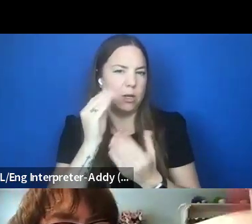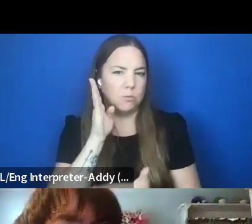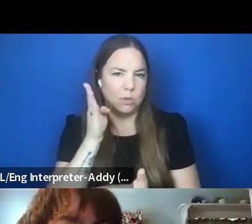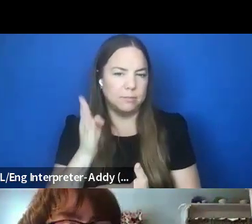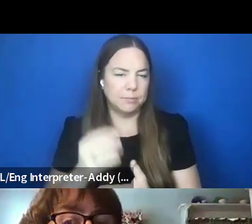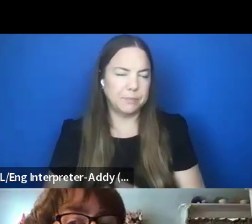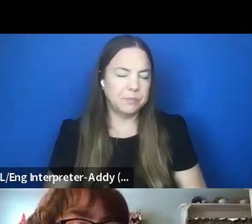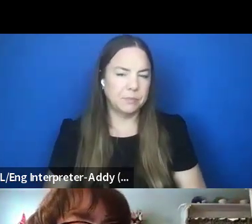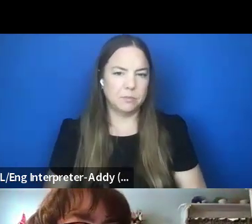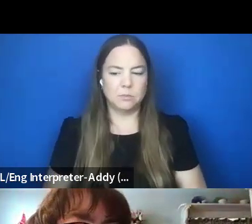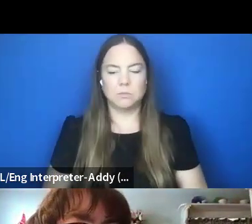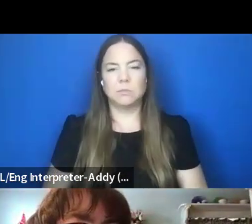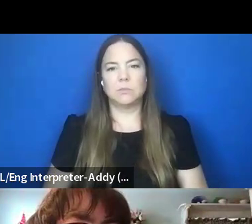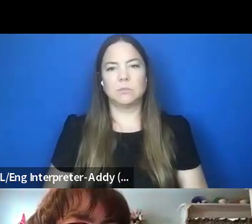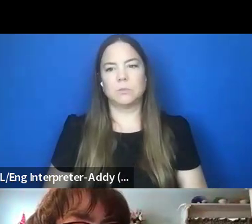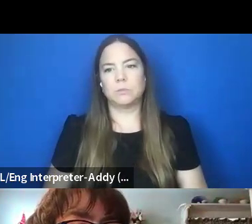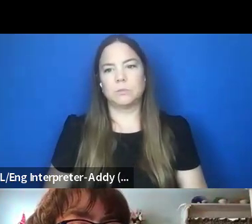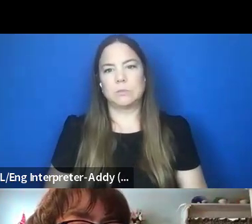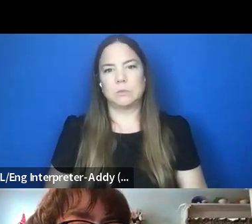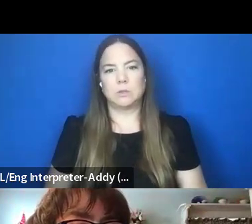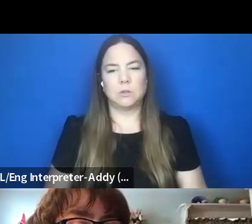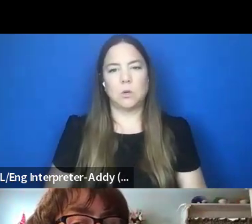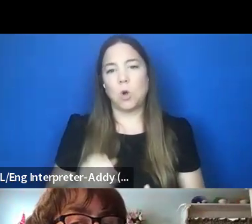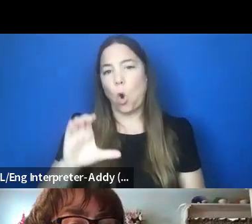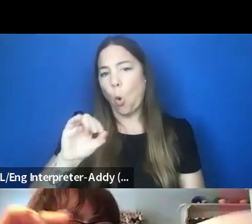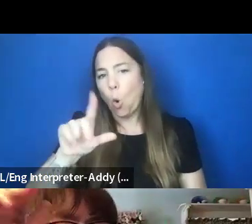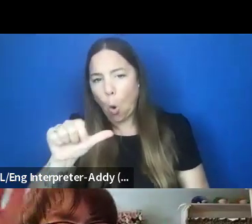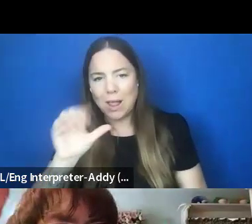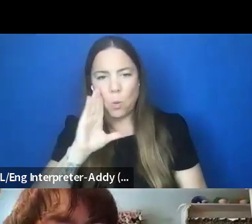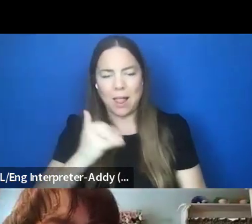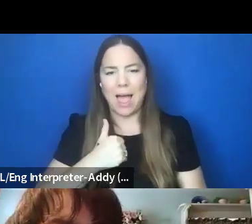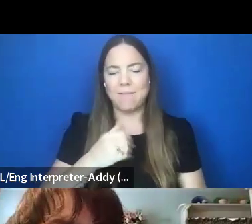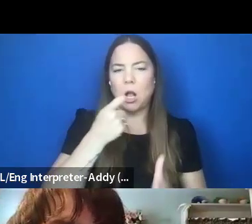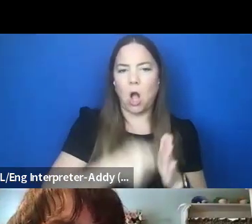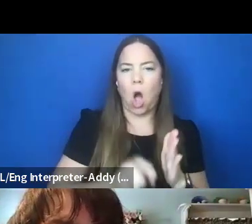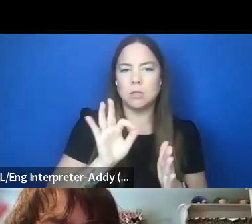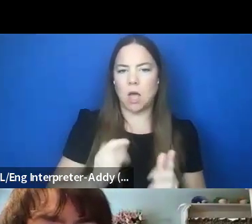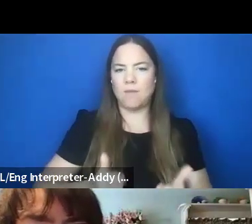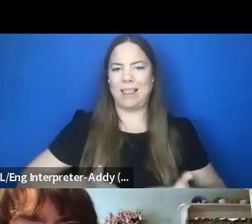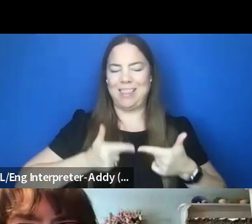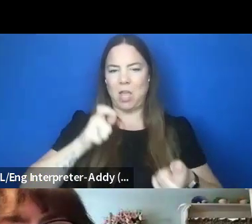Brooke Wilson: So I don't know if there's Colas this year. Cost of living adjustments. I don't know if there's any